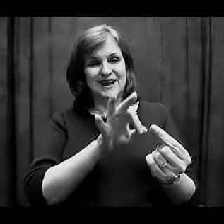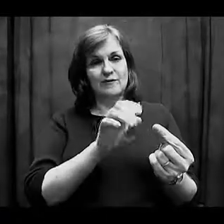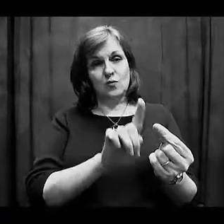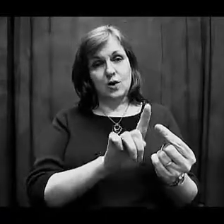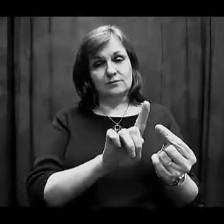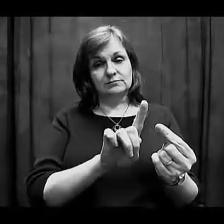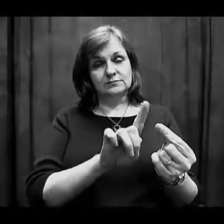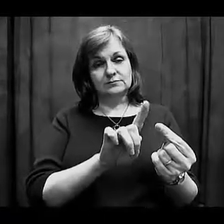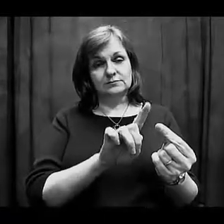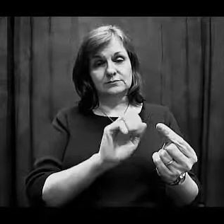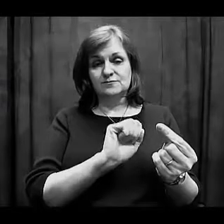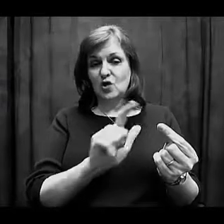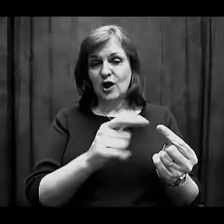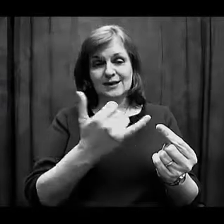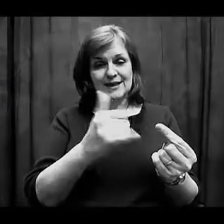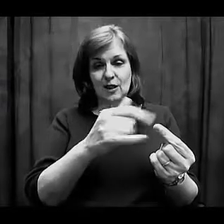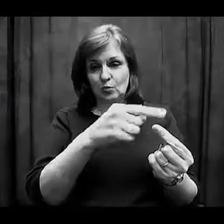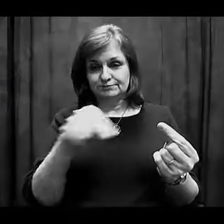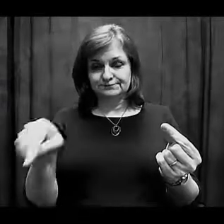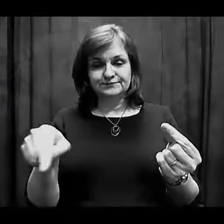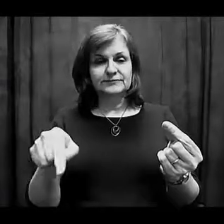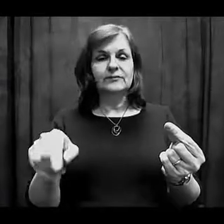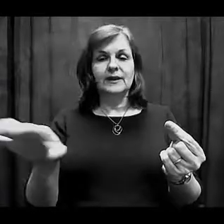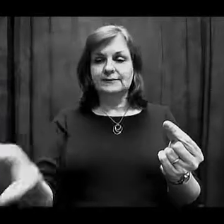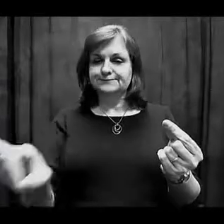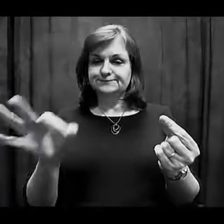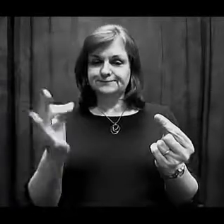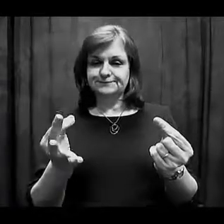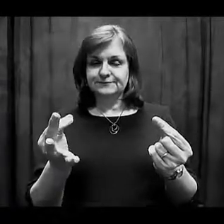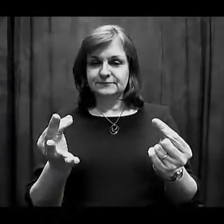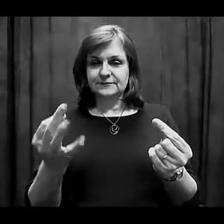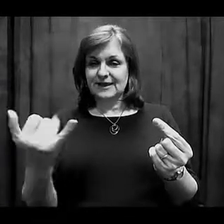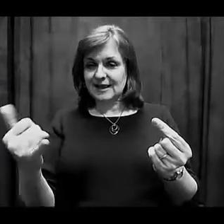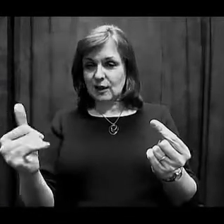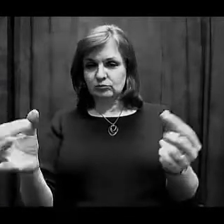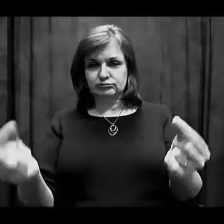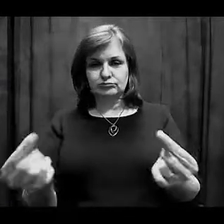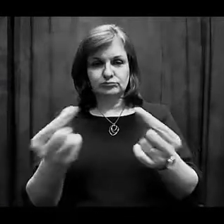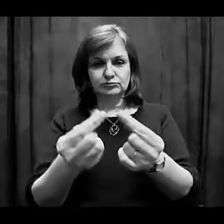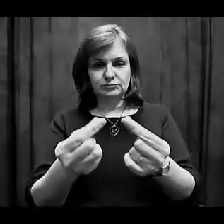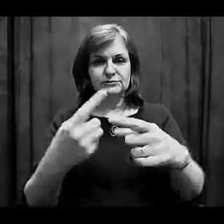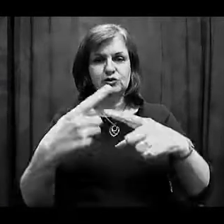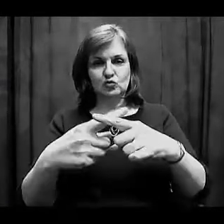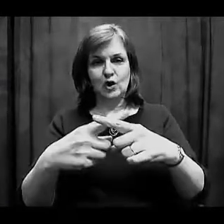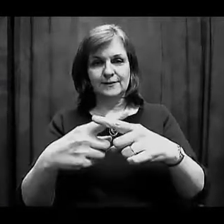the F1 generation will all yellow peas he took those peas and he crossed them